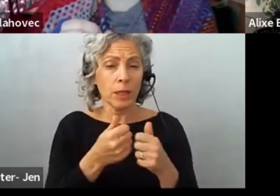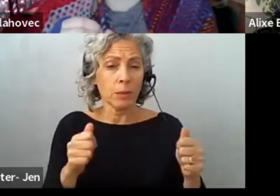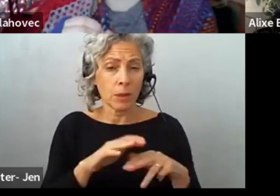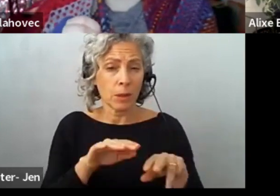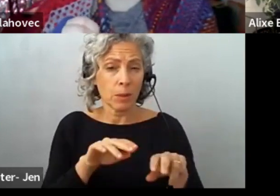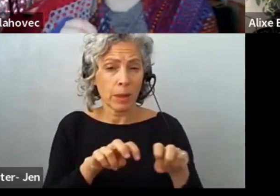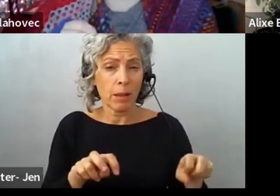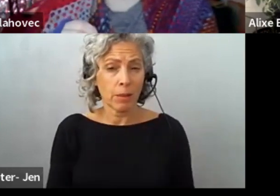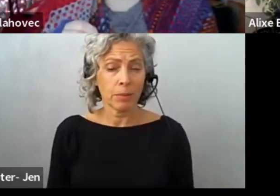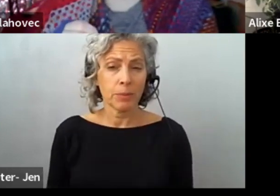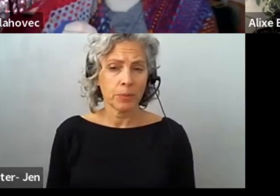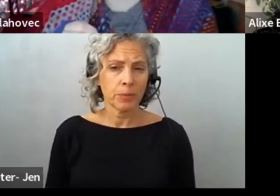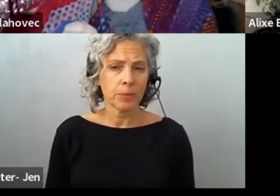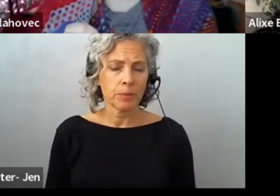put it to, to anyone here?